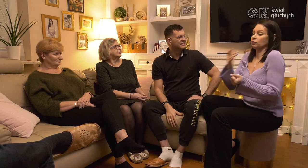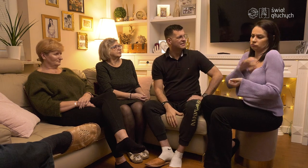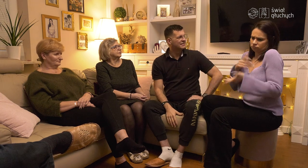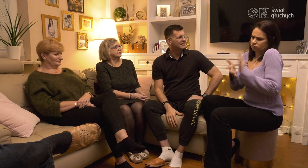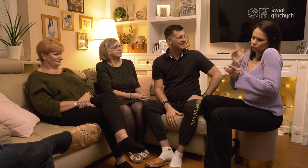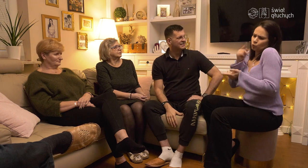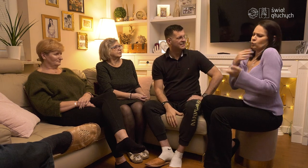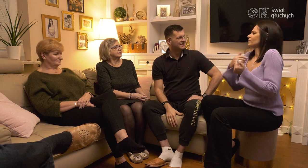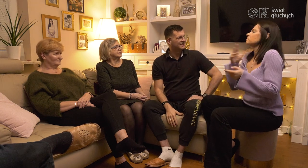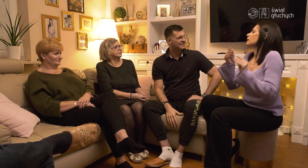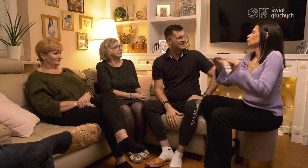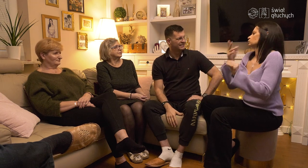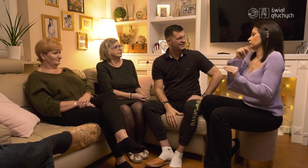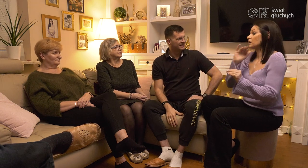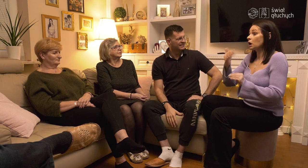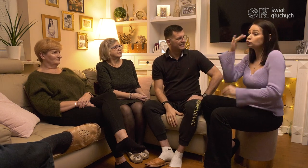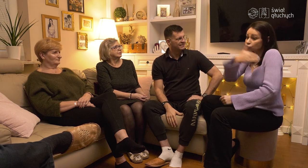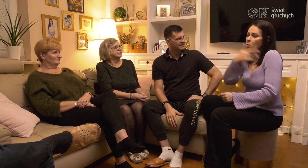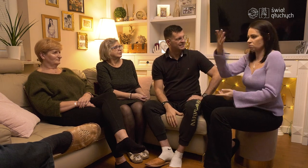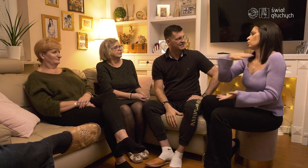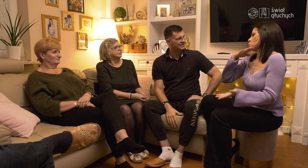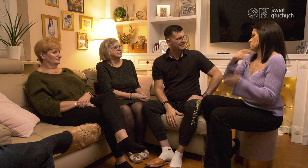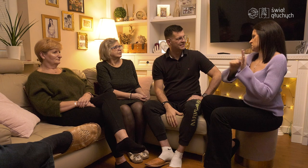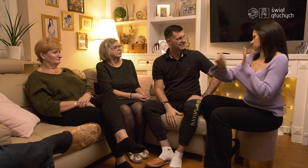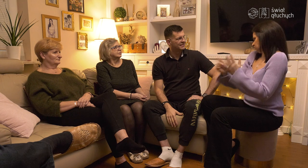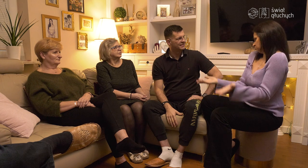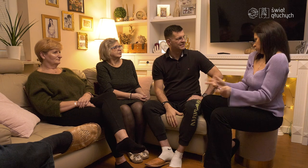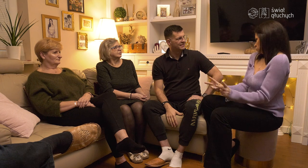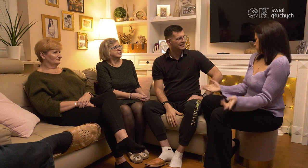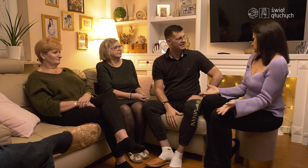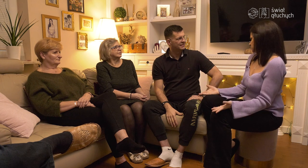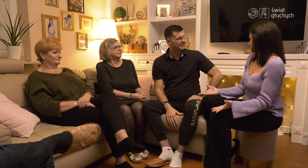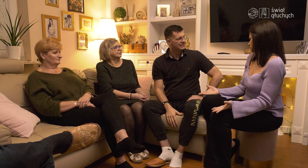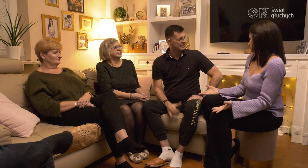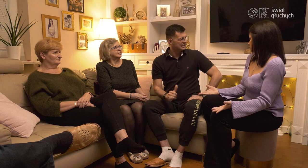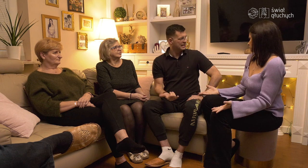Now it's big, but she didn't teach it to speak since it was a baby. Later, when it went to school, they used a speech therapist.